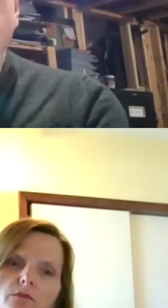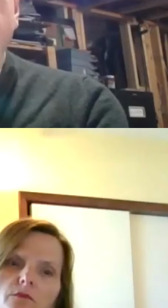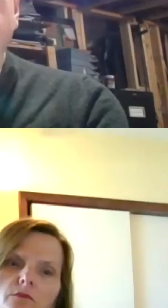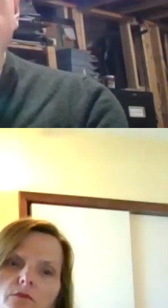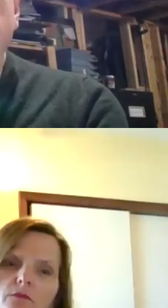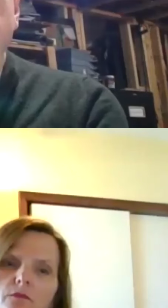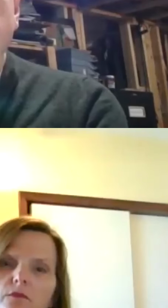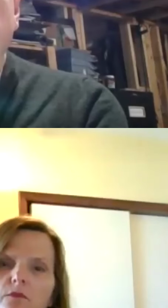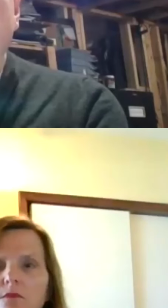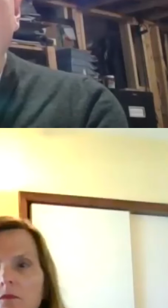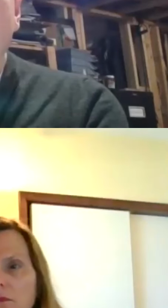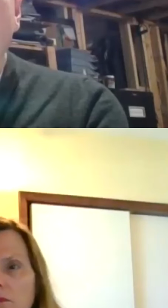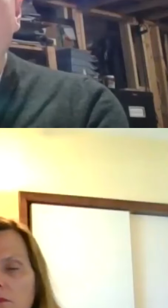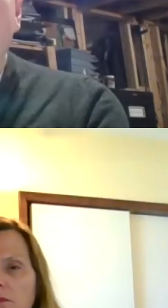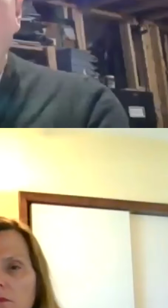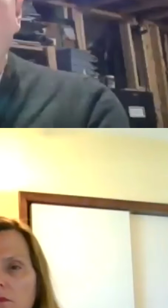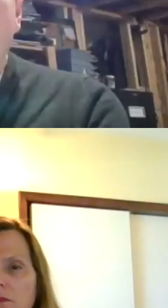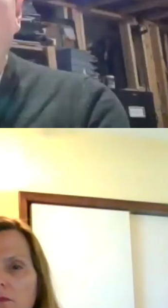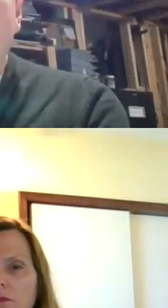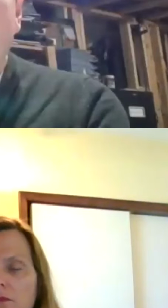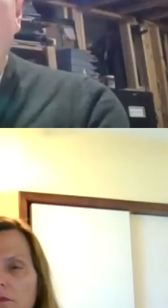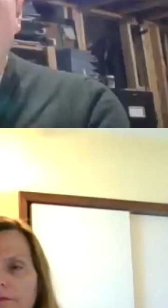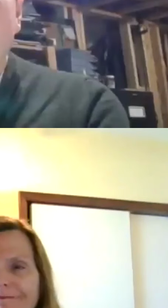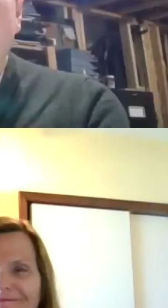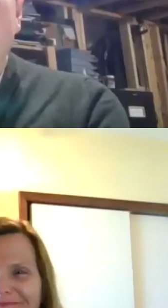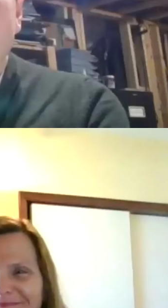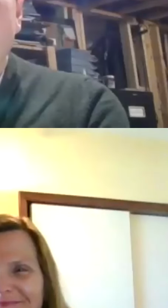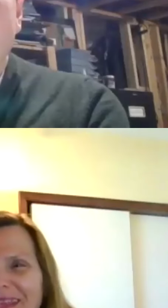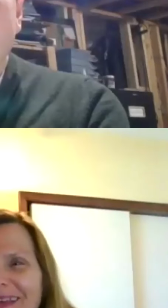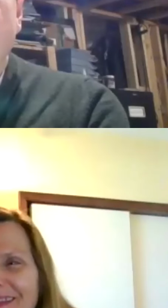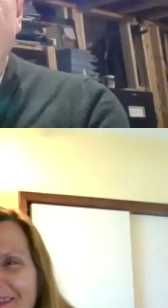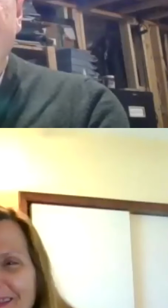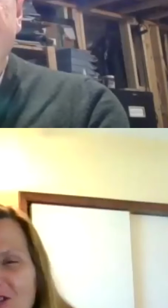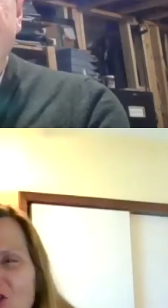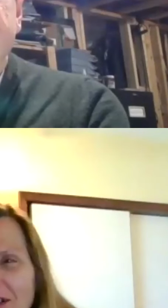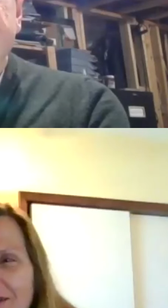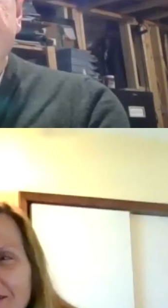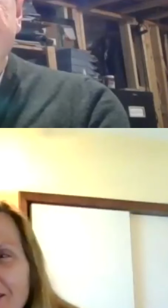whether steps they can take .